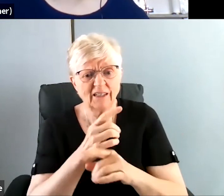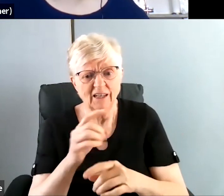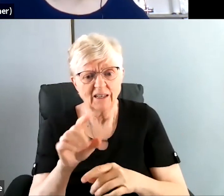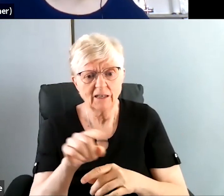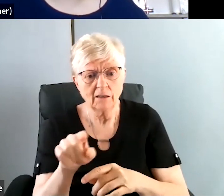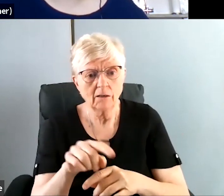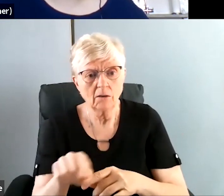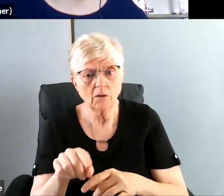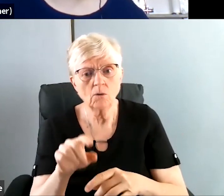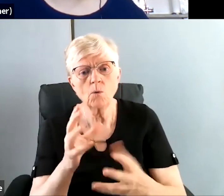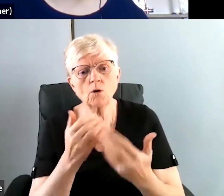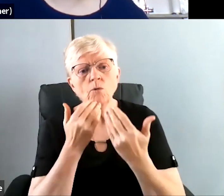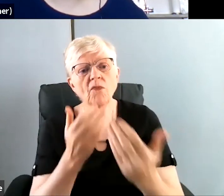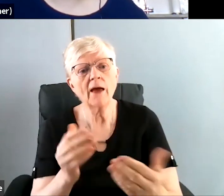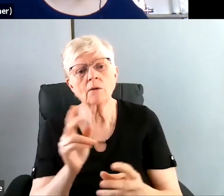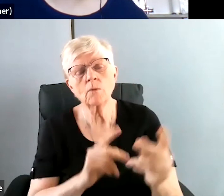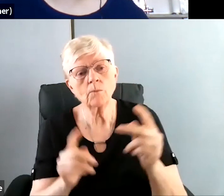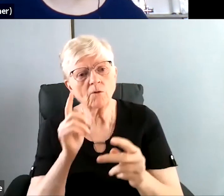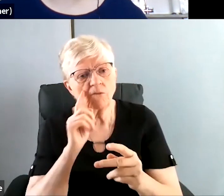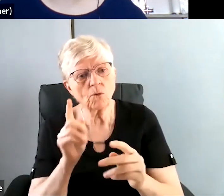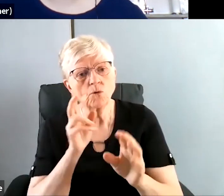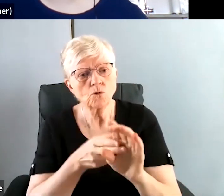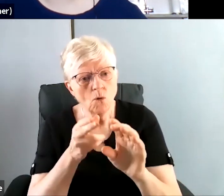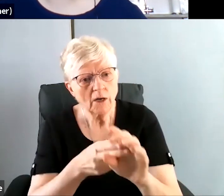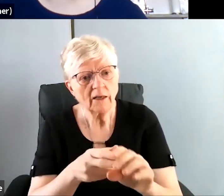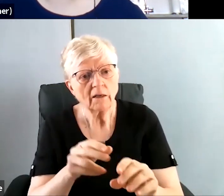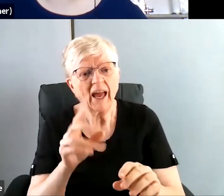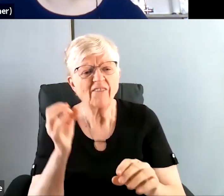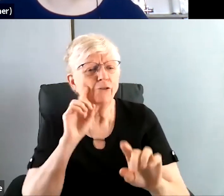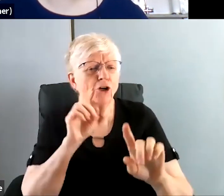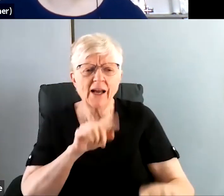AGAIN, WE WOULD LIKE TO THANK EVERYONE FOR THEIR